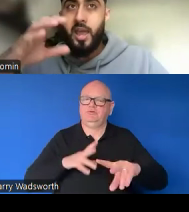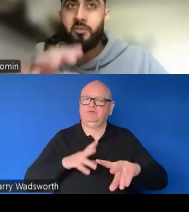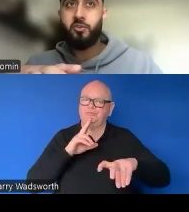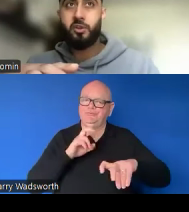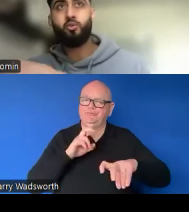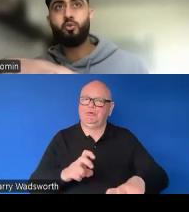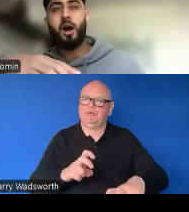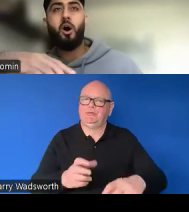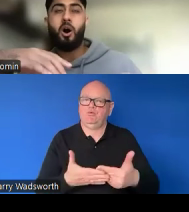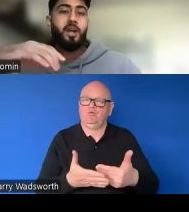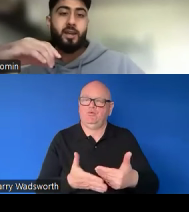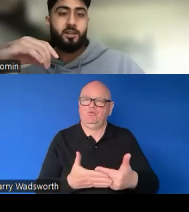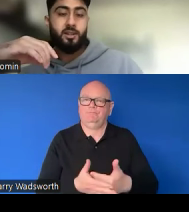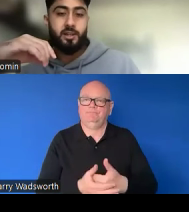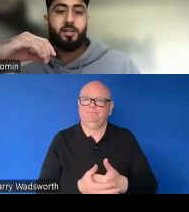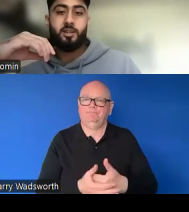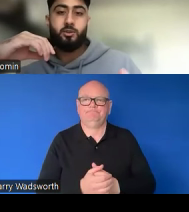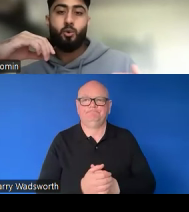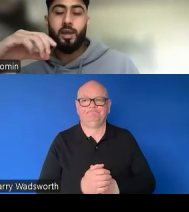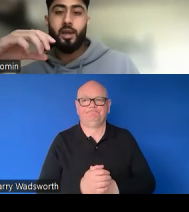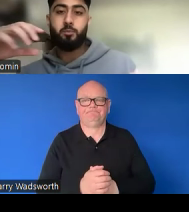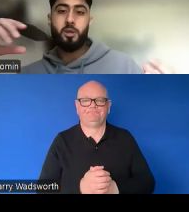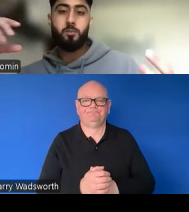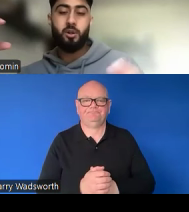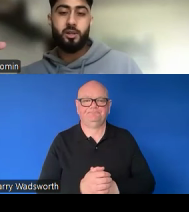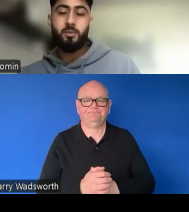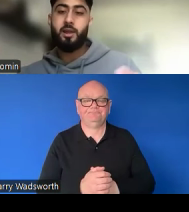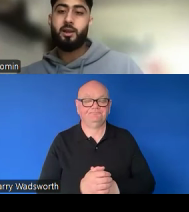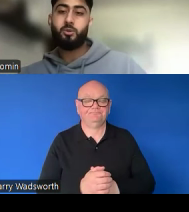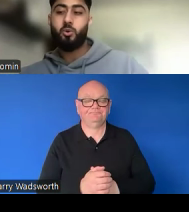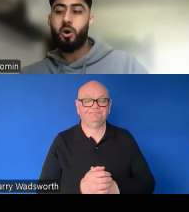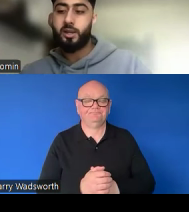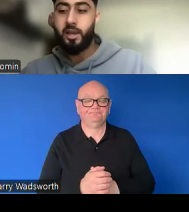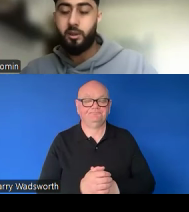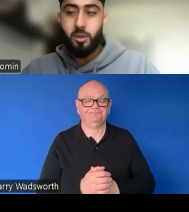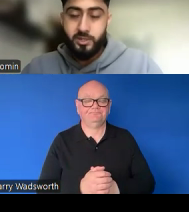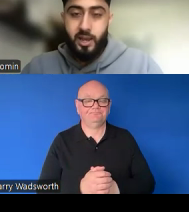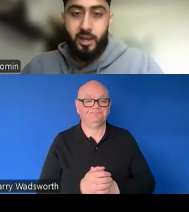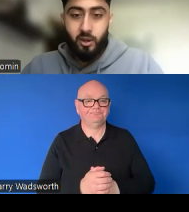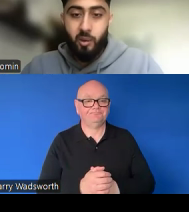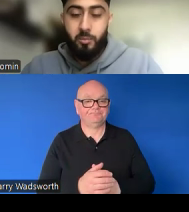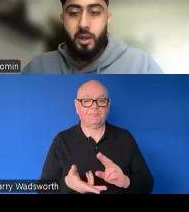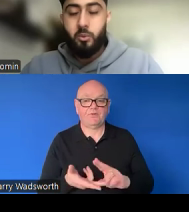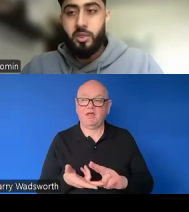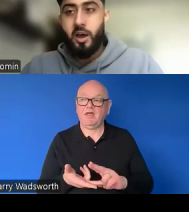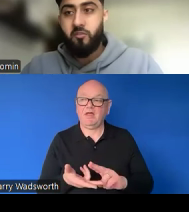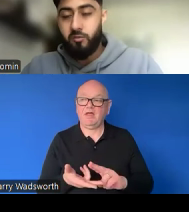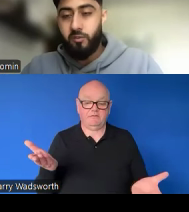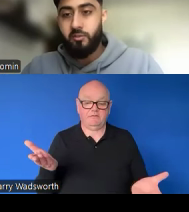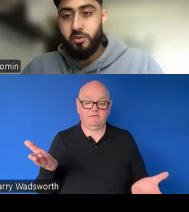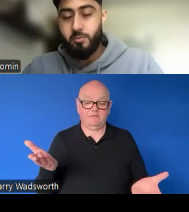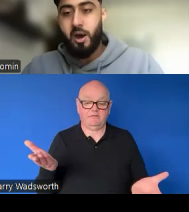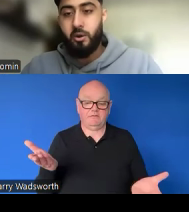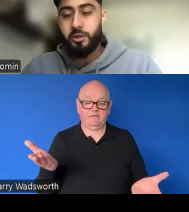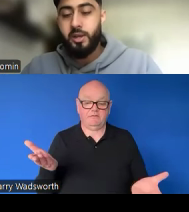If you are getting leads, and you are getting people emailing, you are getting people signing up with that £400 or £500,